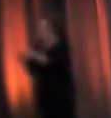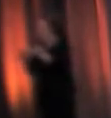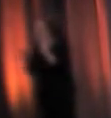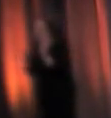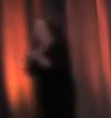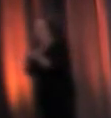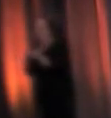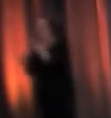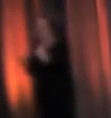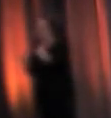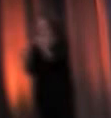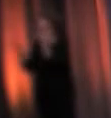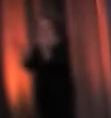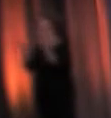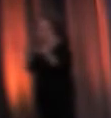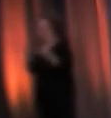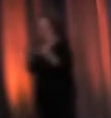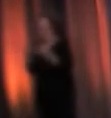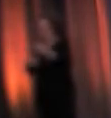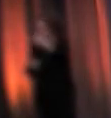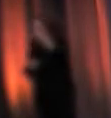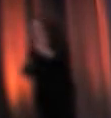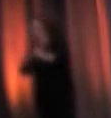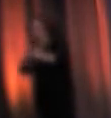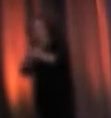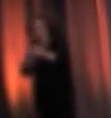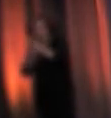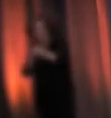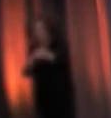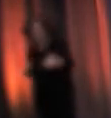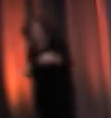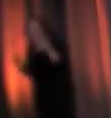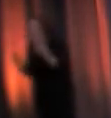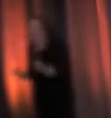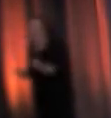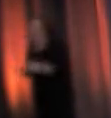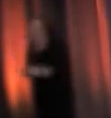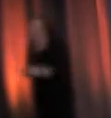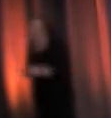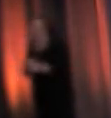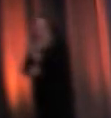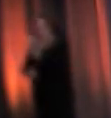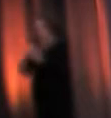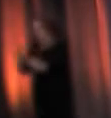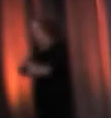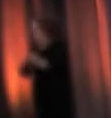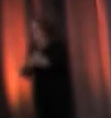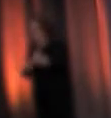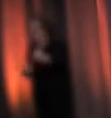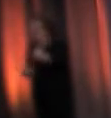the museum all its provision, all of its programming, all of its touch points and encounters with its audiences